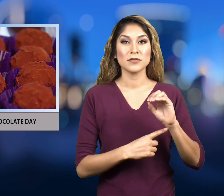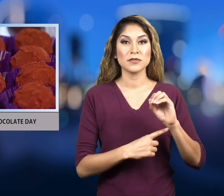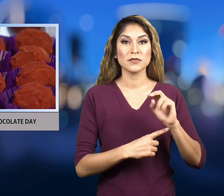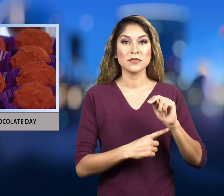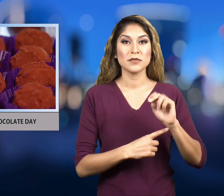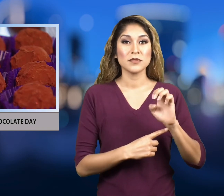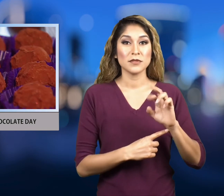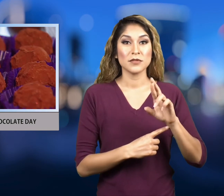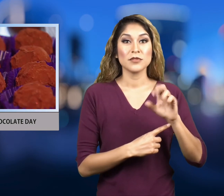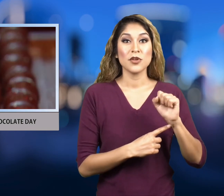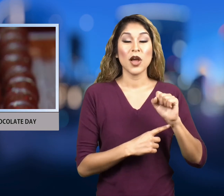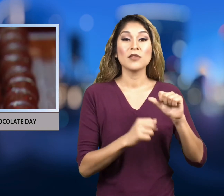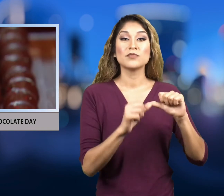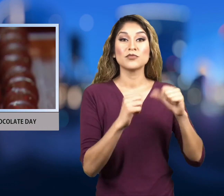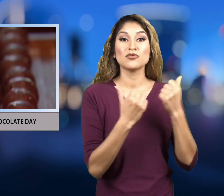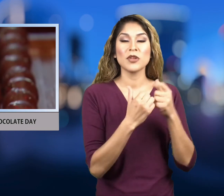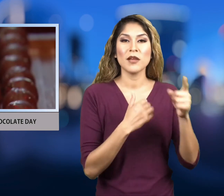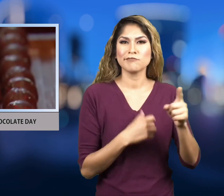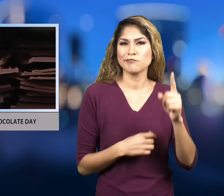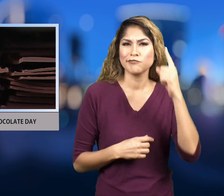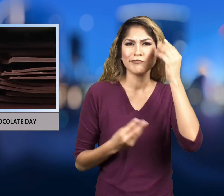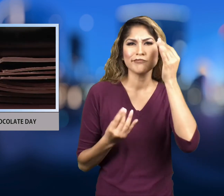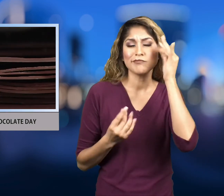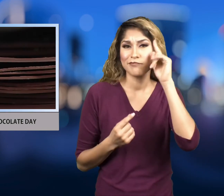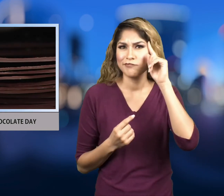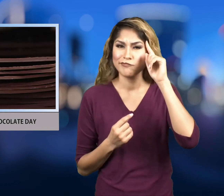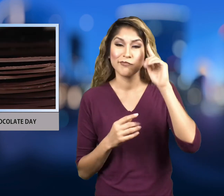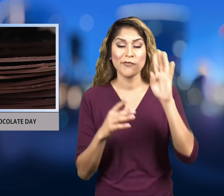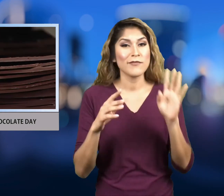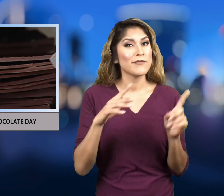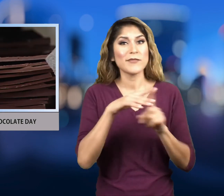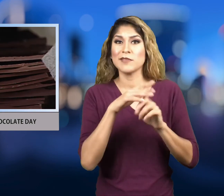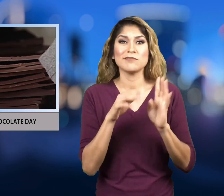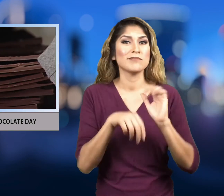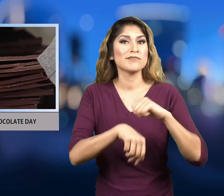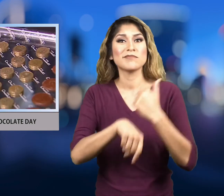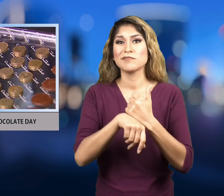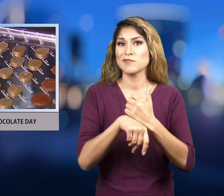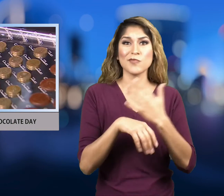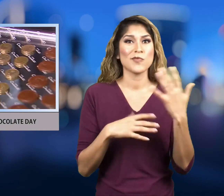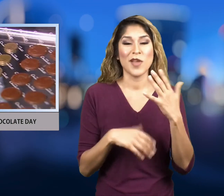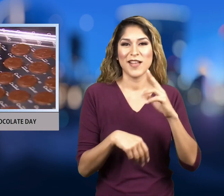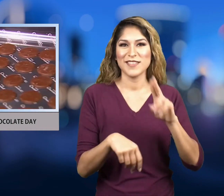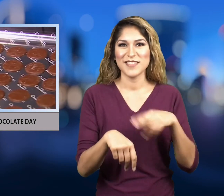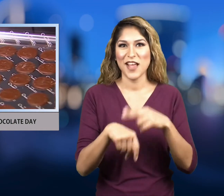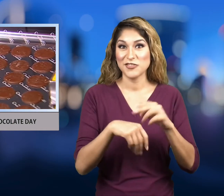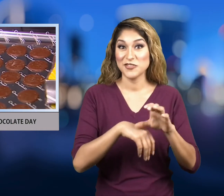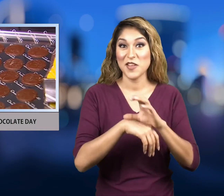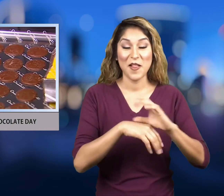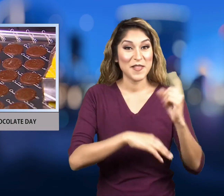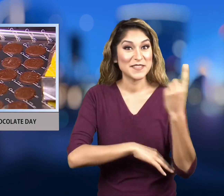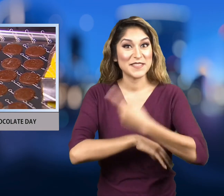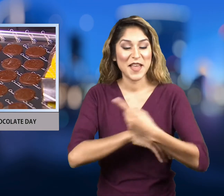National Confectioners Association.